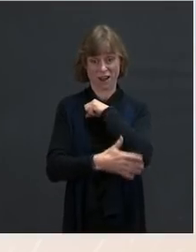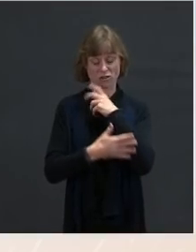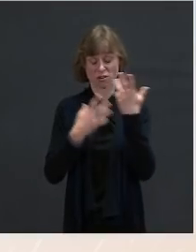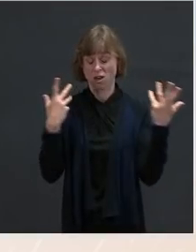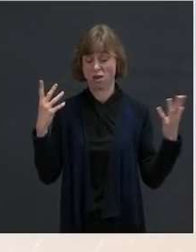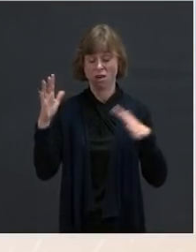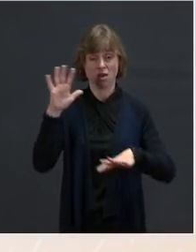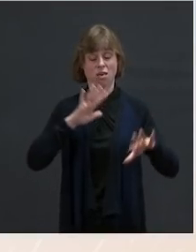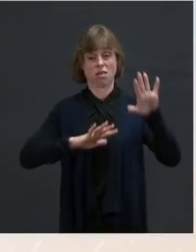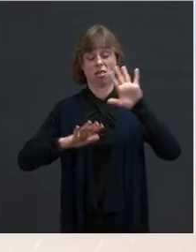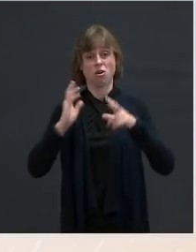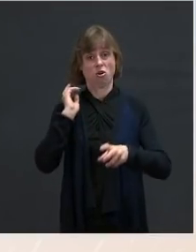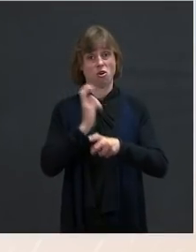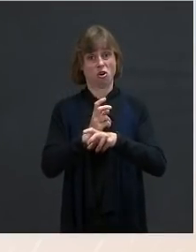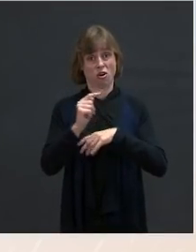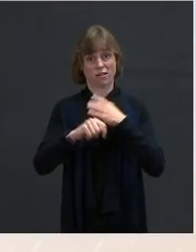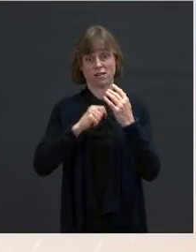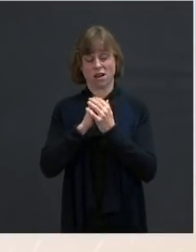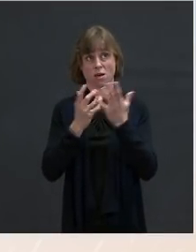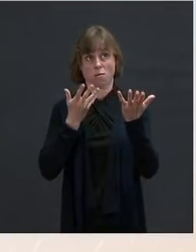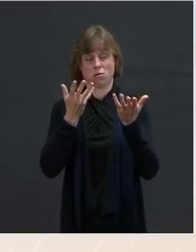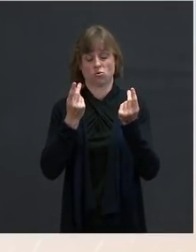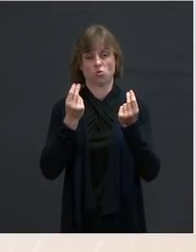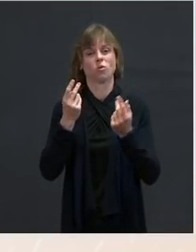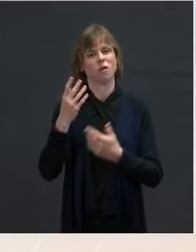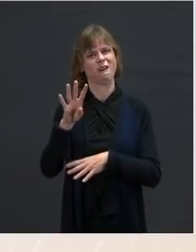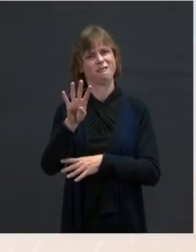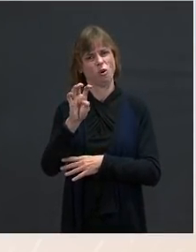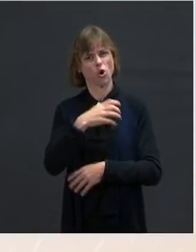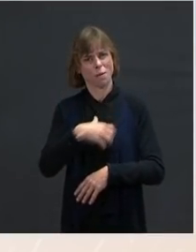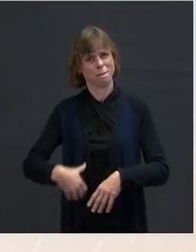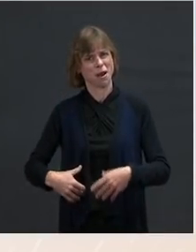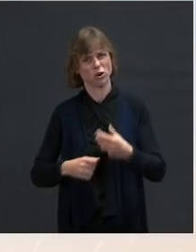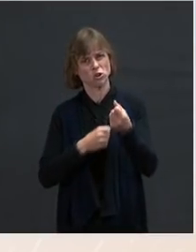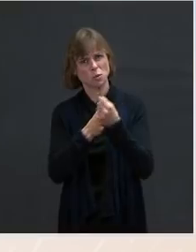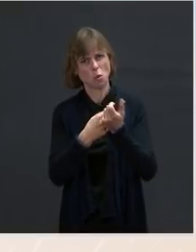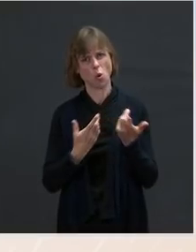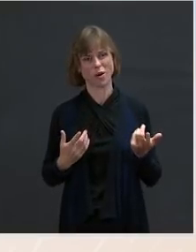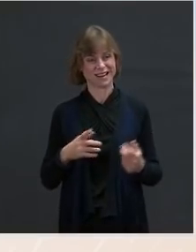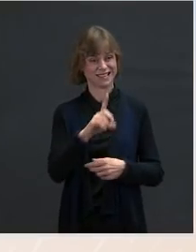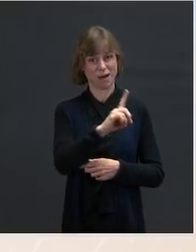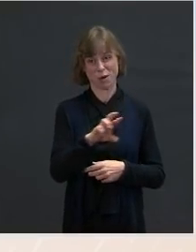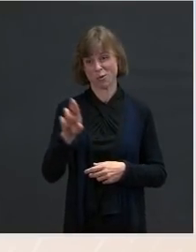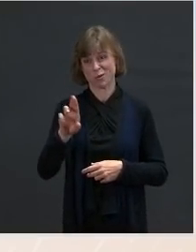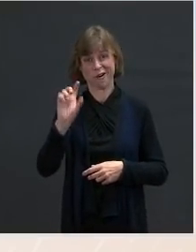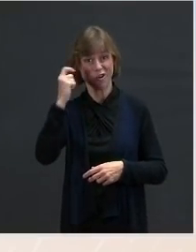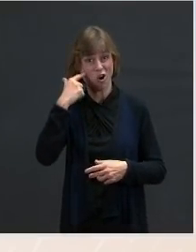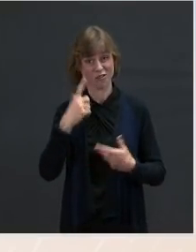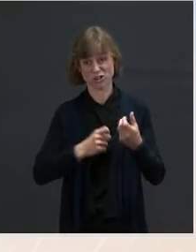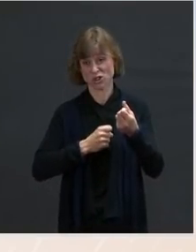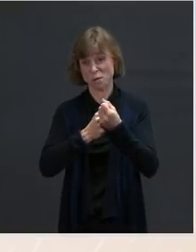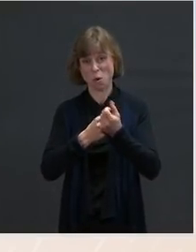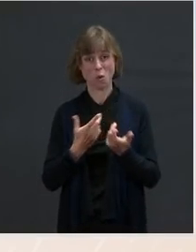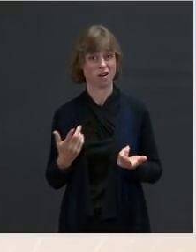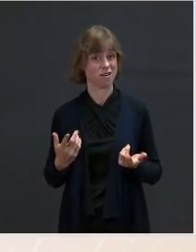and said they support this package. That's why Democratic and Republican governors have come out and said that -- business leaders, others.